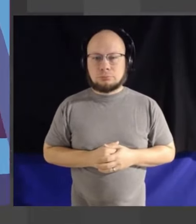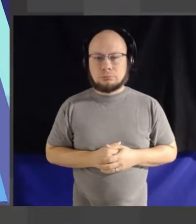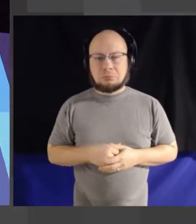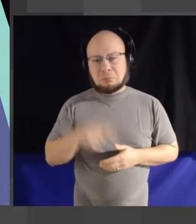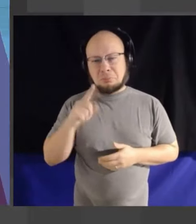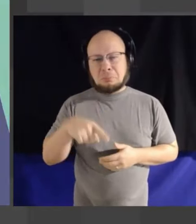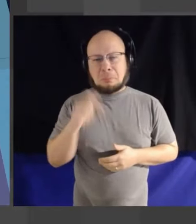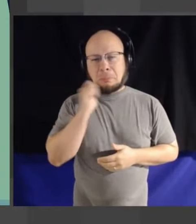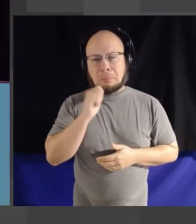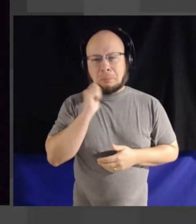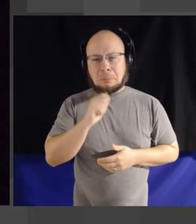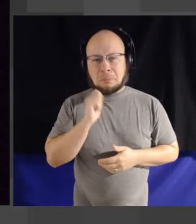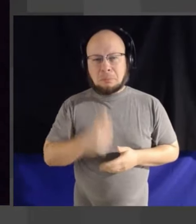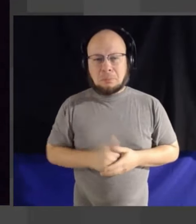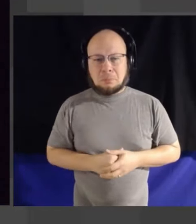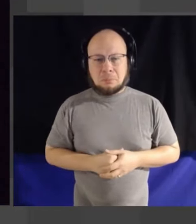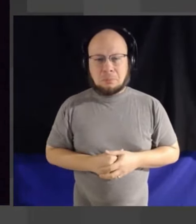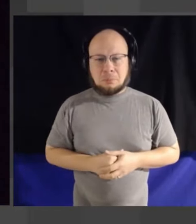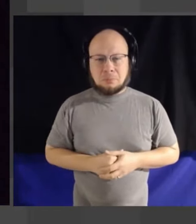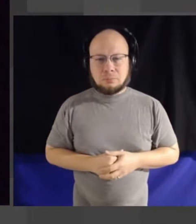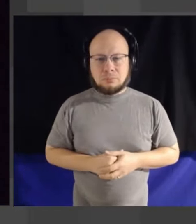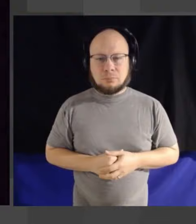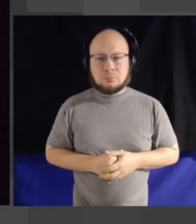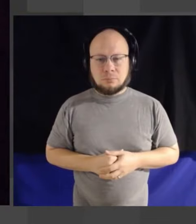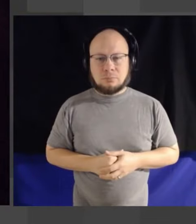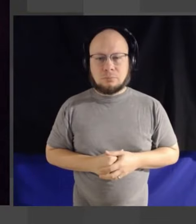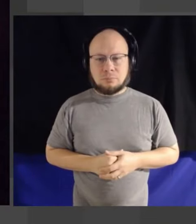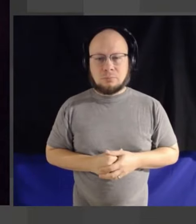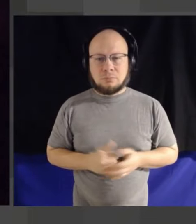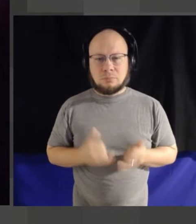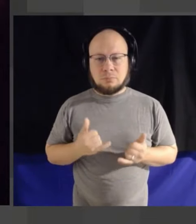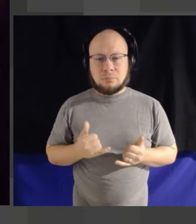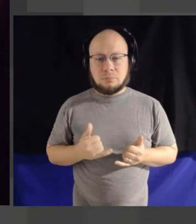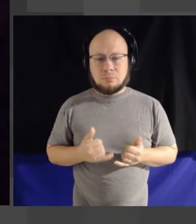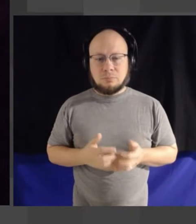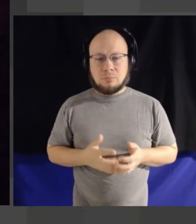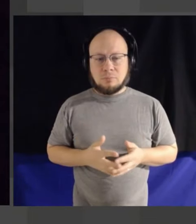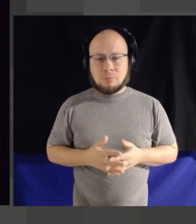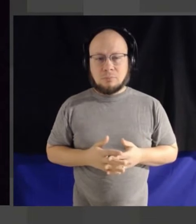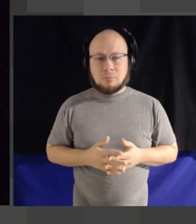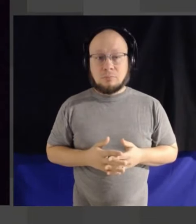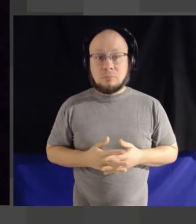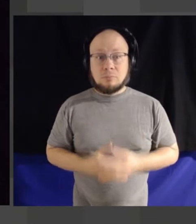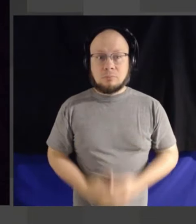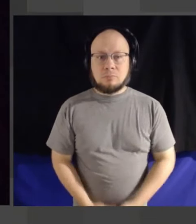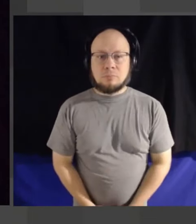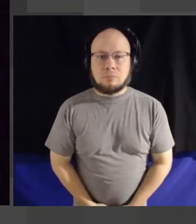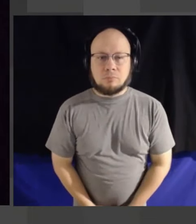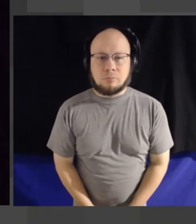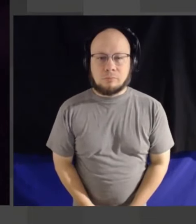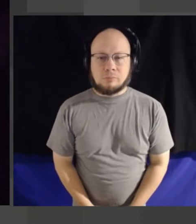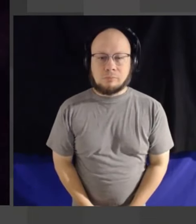BUT AT THE BEGINNING HERE IT'S A PRETTY TYPICAL PARKOUR MAP OF RUNNING AND JUMPING BUT WE